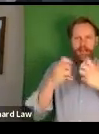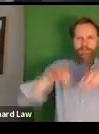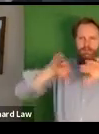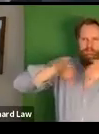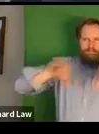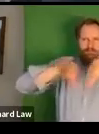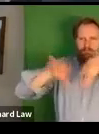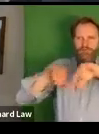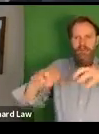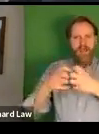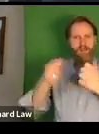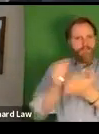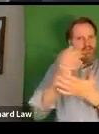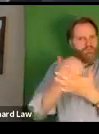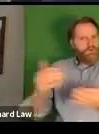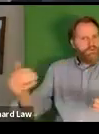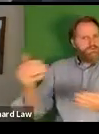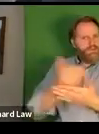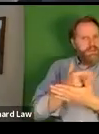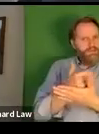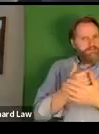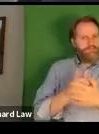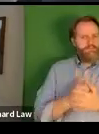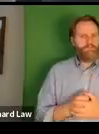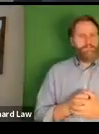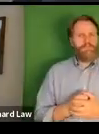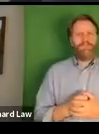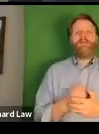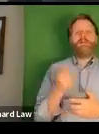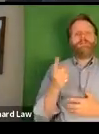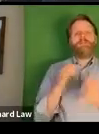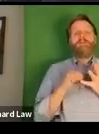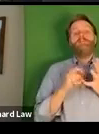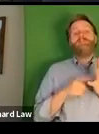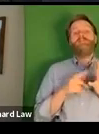Okay Steve obviously an issue for your members as well is there anything you want to add?